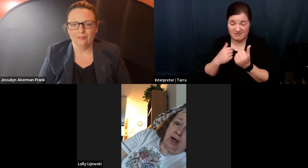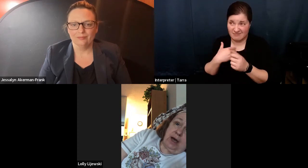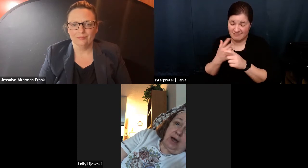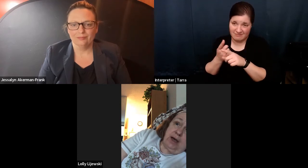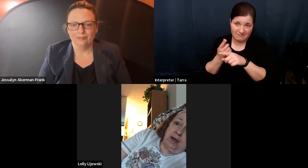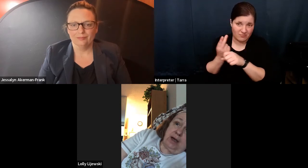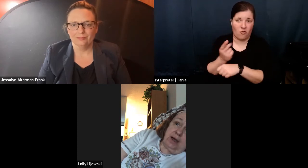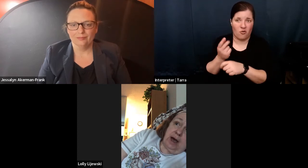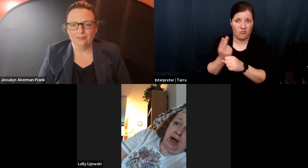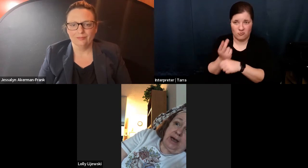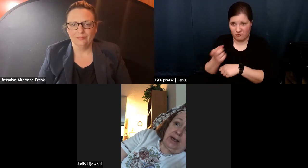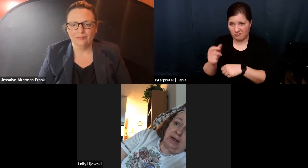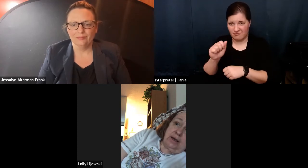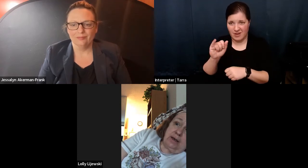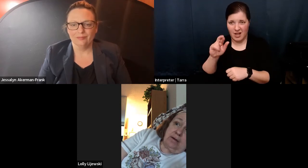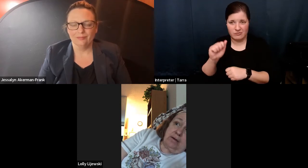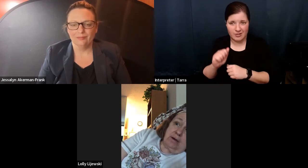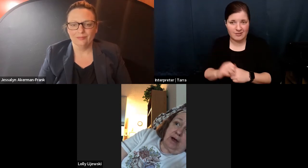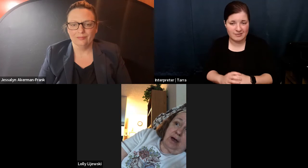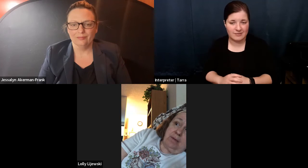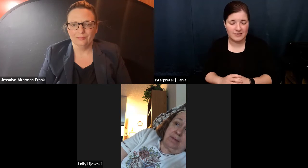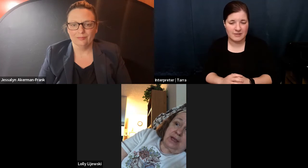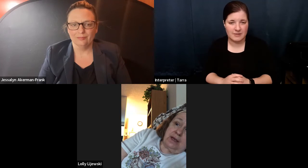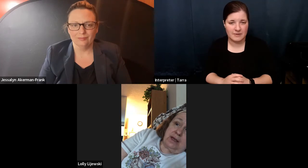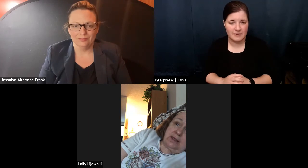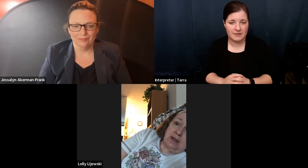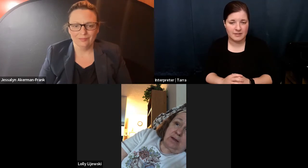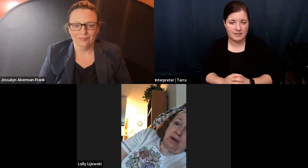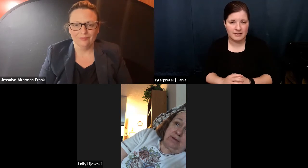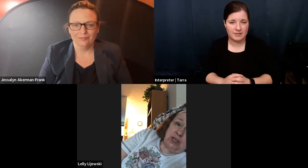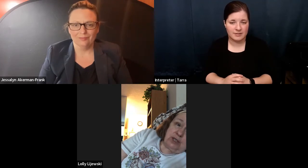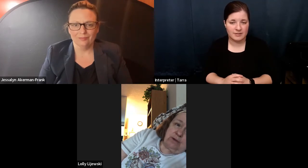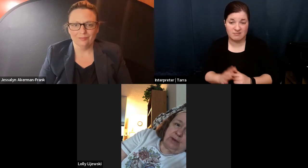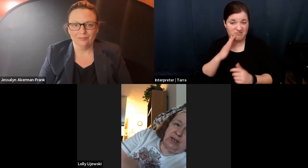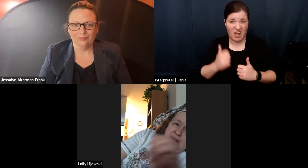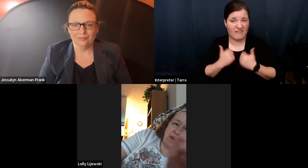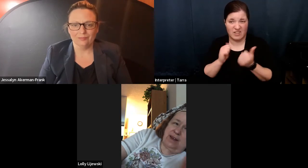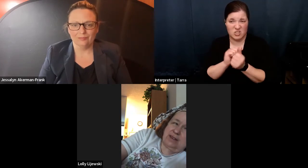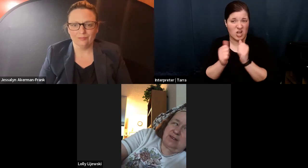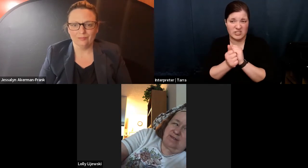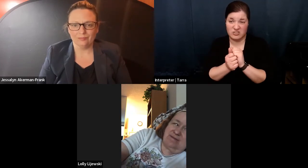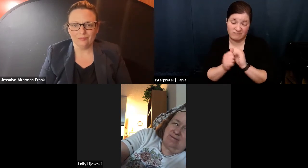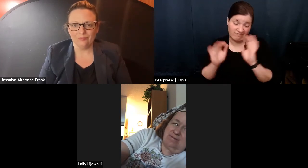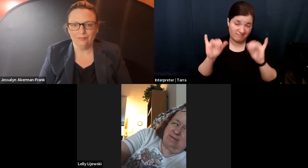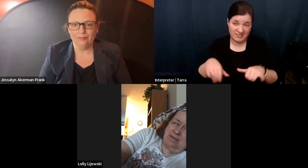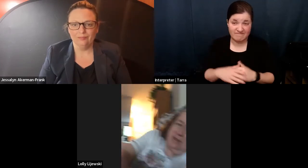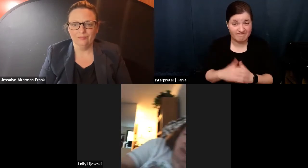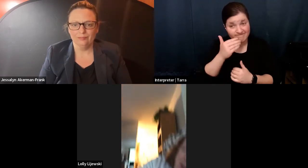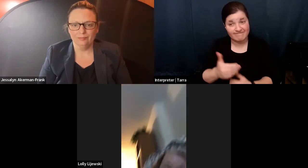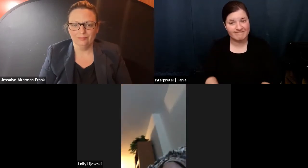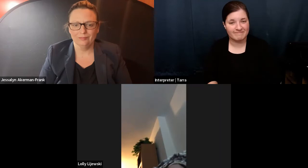It's so freeing not to have to ask all the time, a neighbor or a family or friend for assistance. And I -- and it's a life-changer for me.